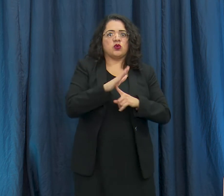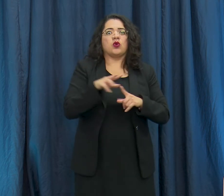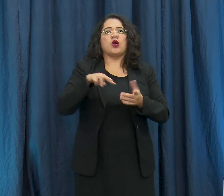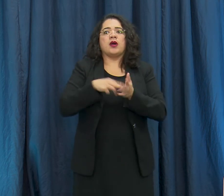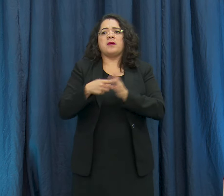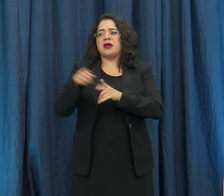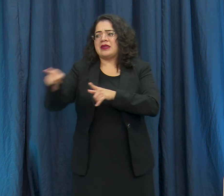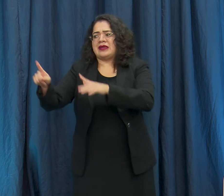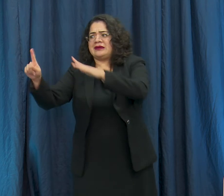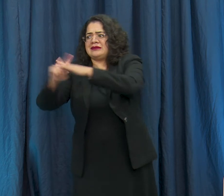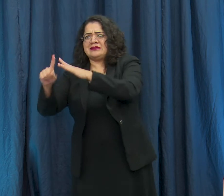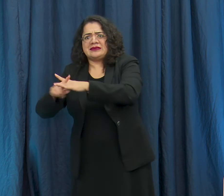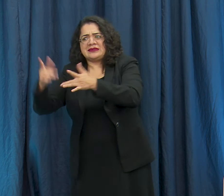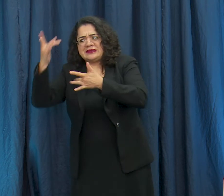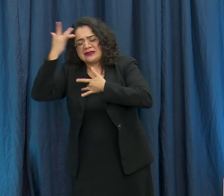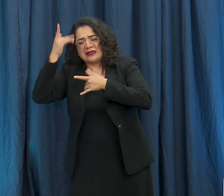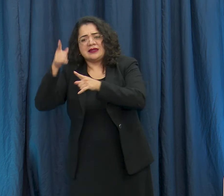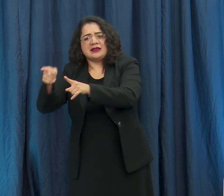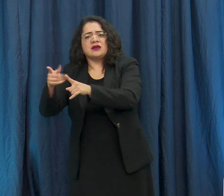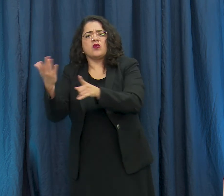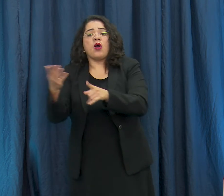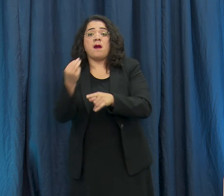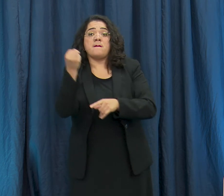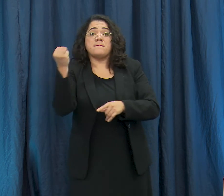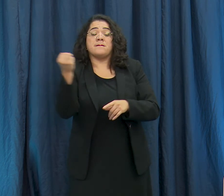go with the Essene waving and see though in for models